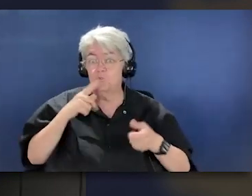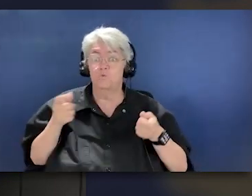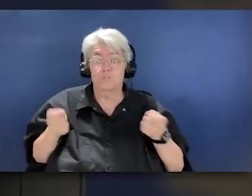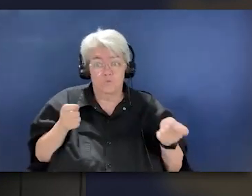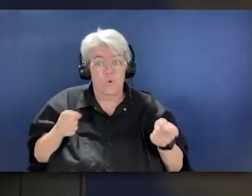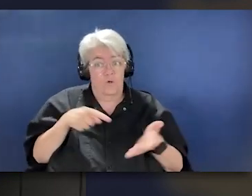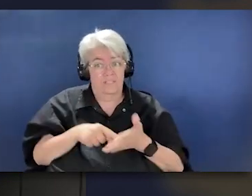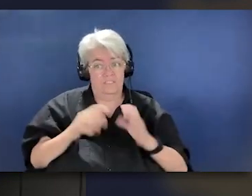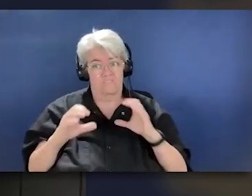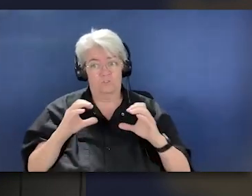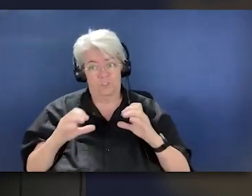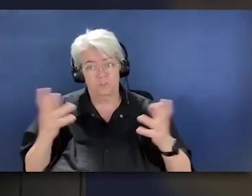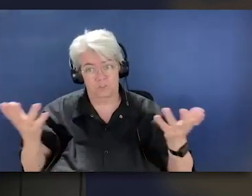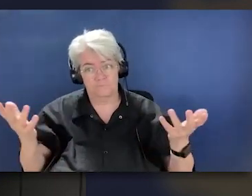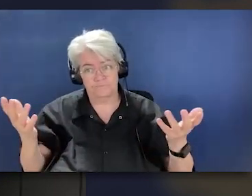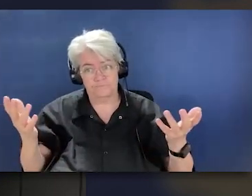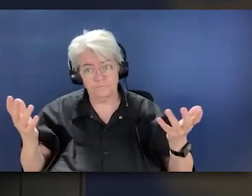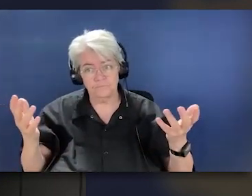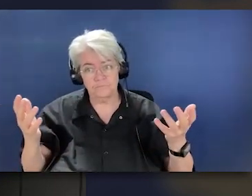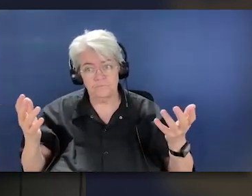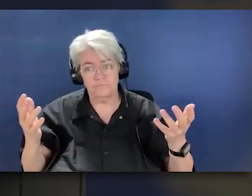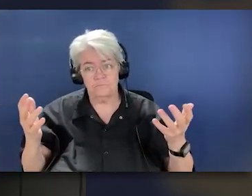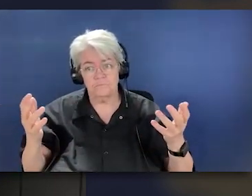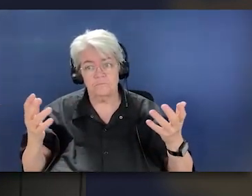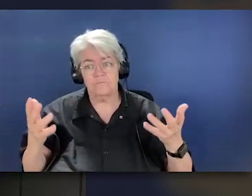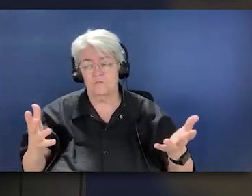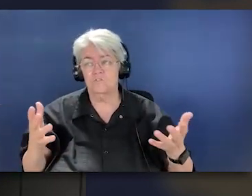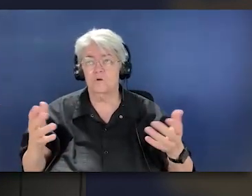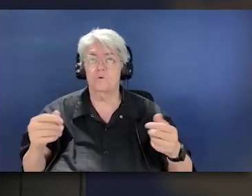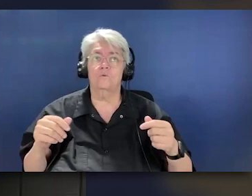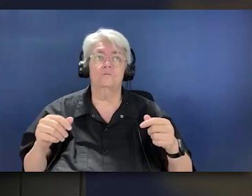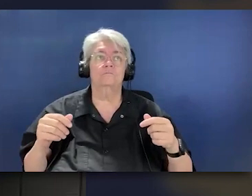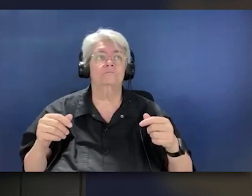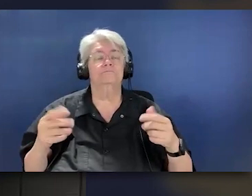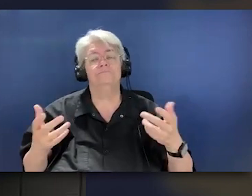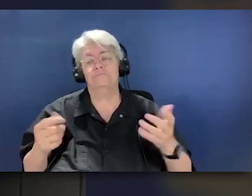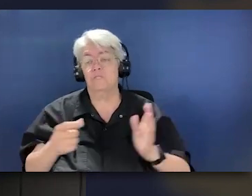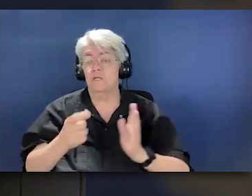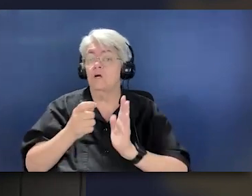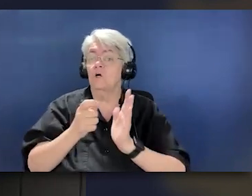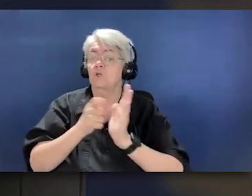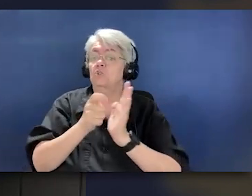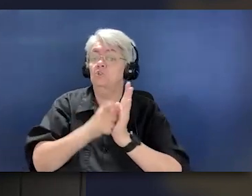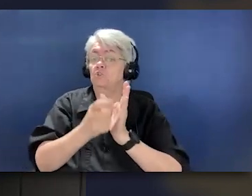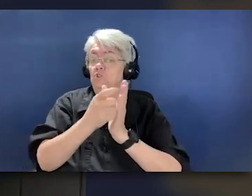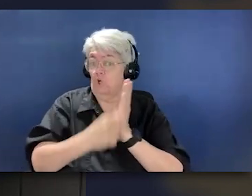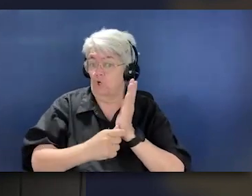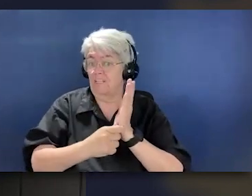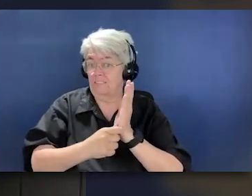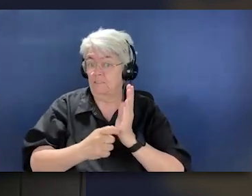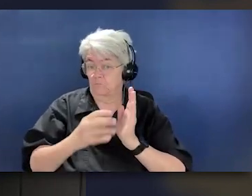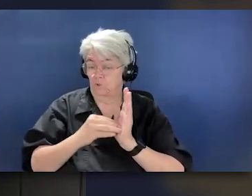So even getting journalism students to write about how educators need to be in control of